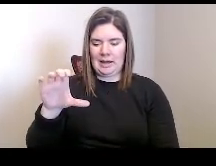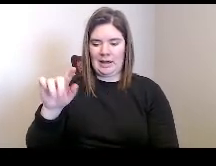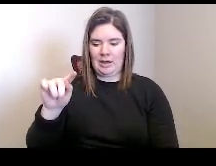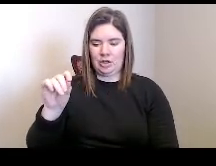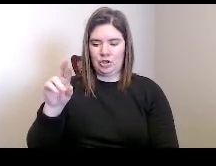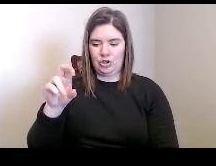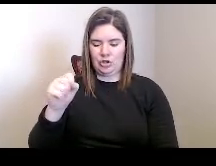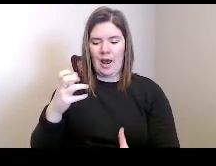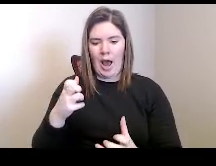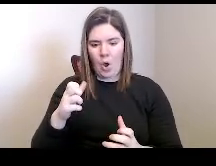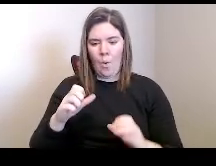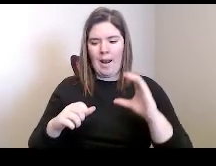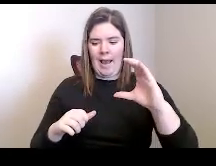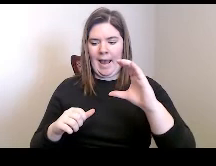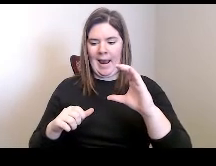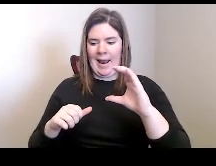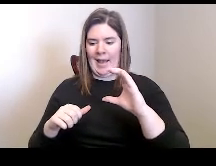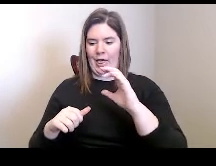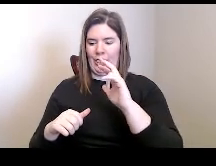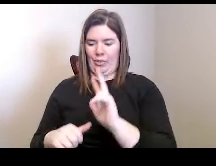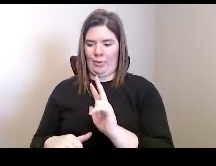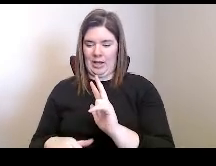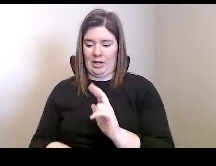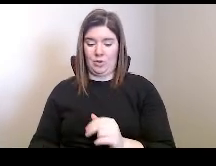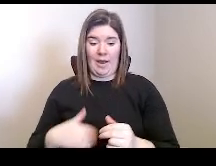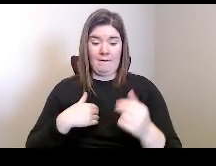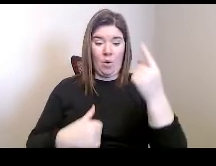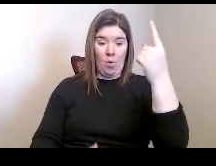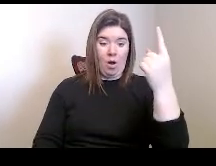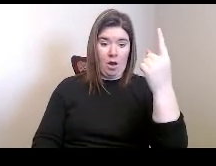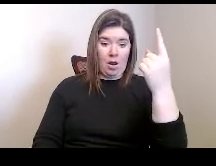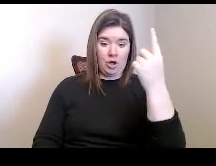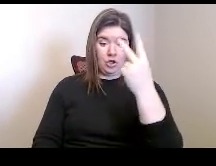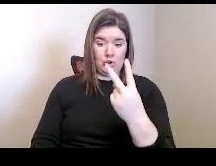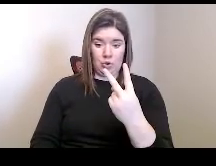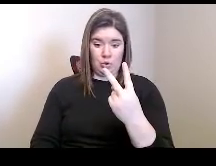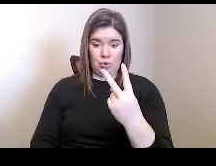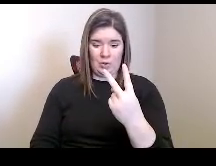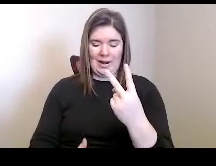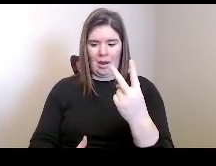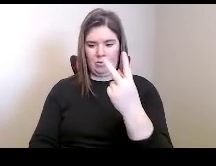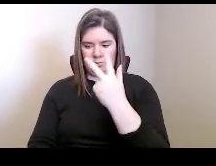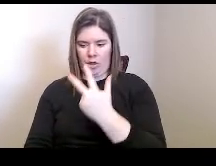So, I've got heading level 1 as my title, heading level 2 as my overview section, and then the